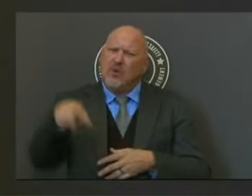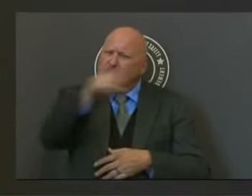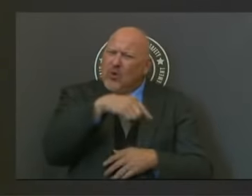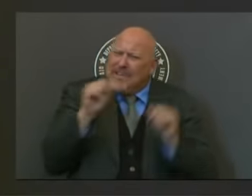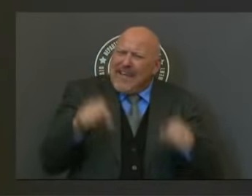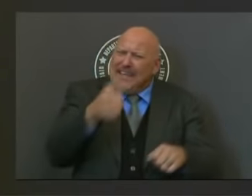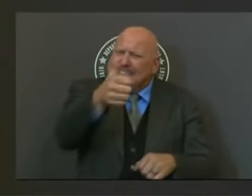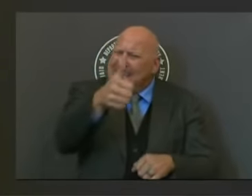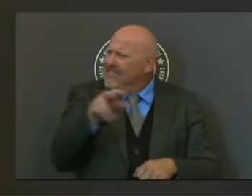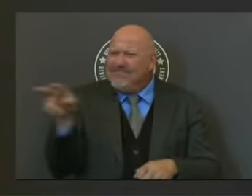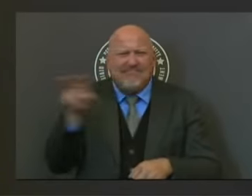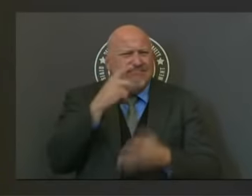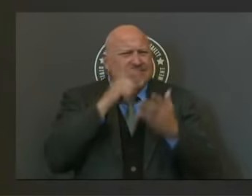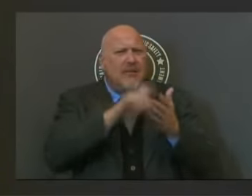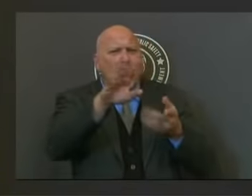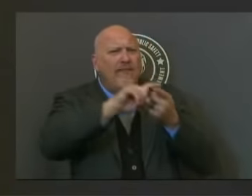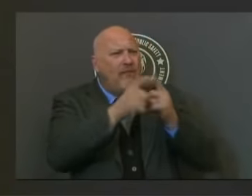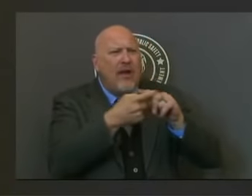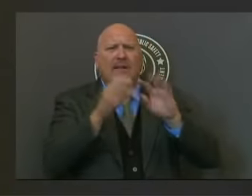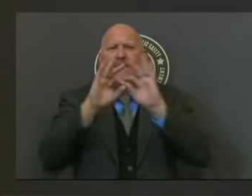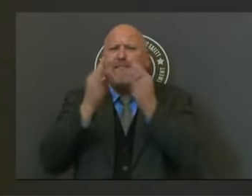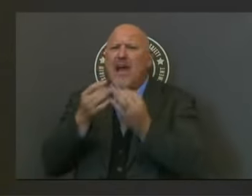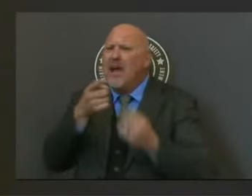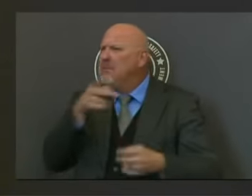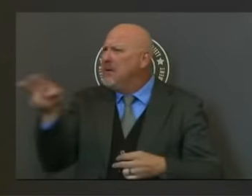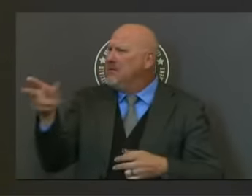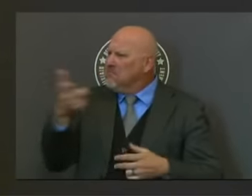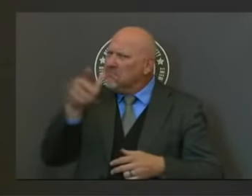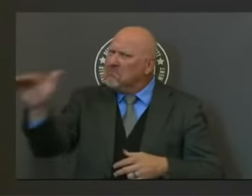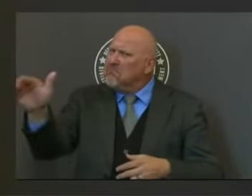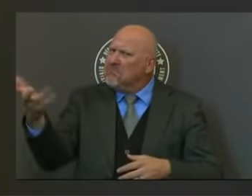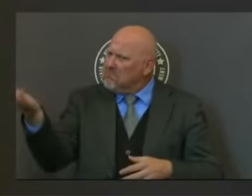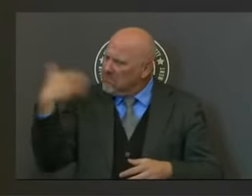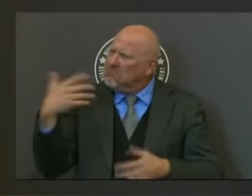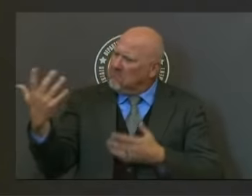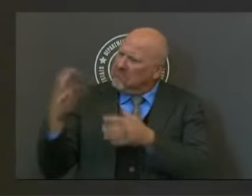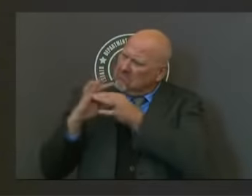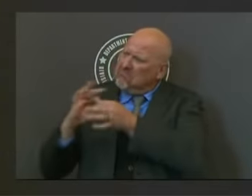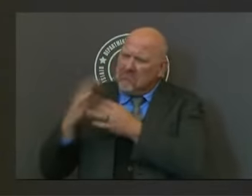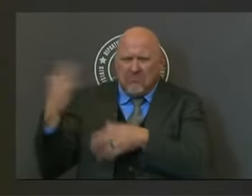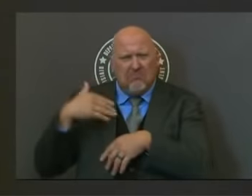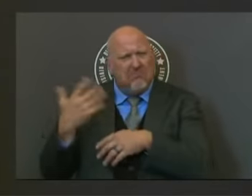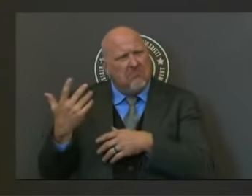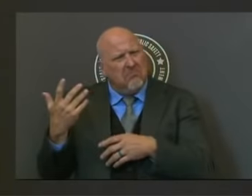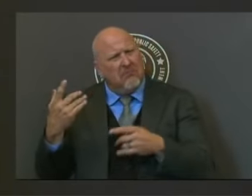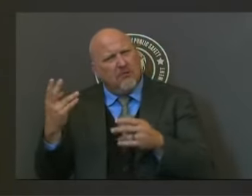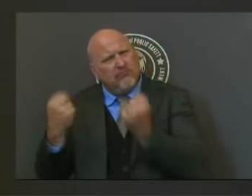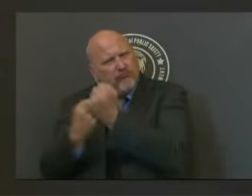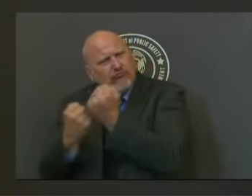in the transmission index in the